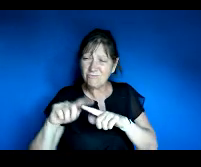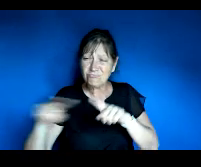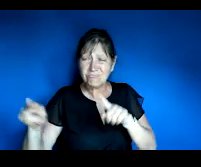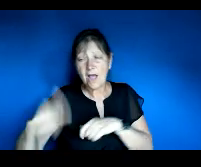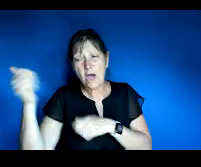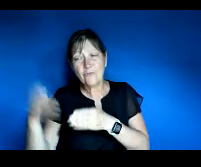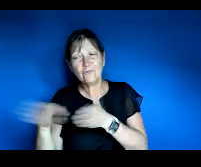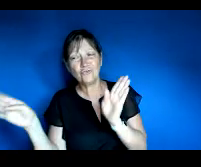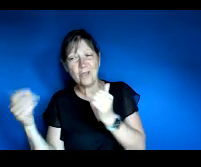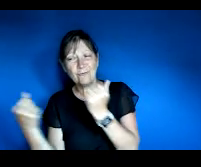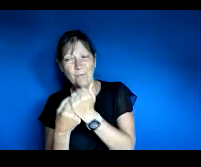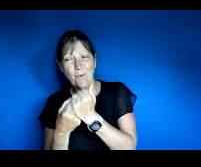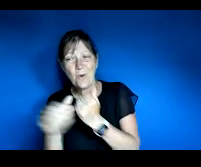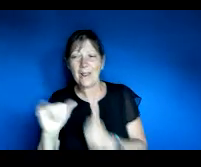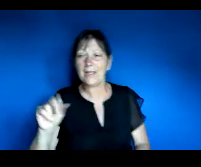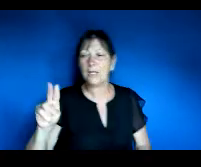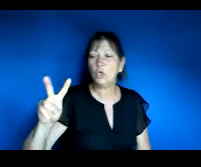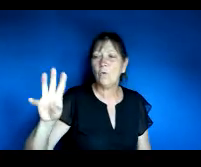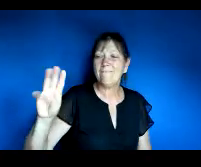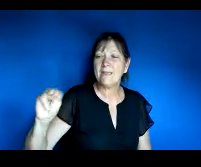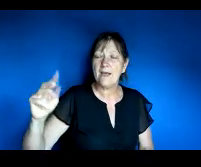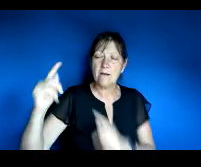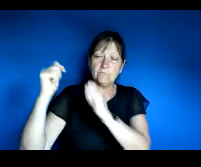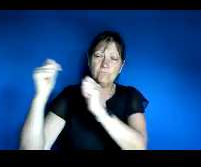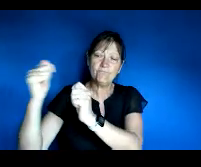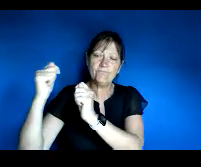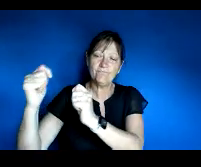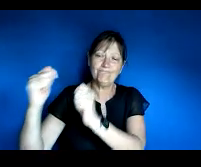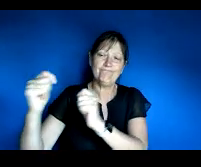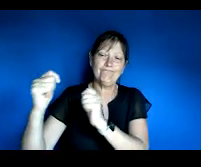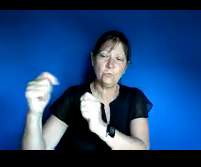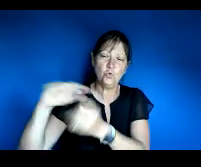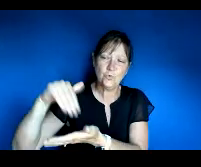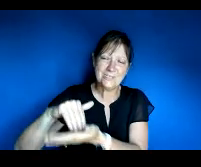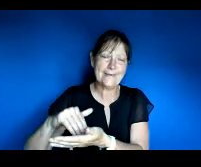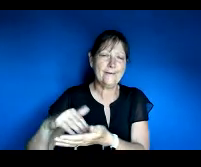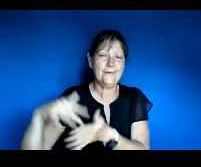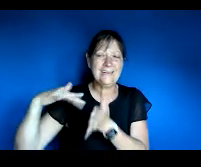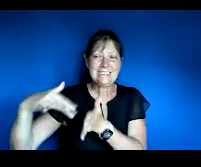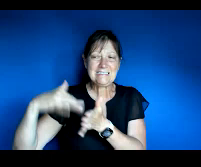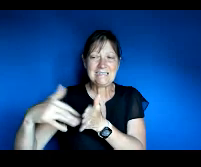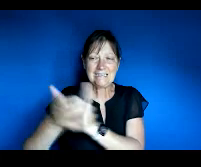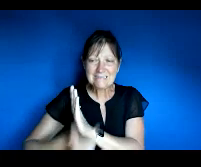through things like the UVM Tutoring Center, their Study Skills program, that can help students learn those skills